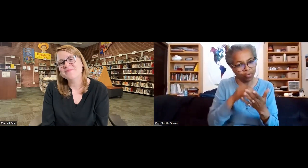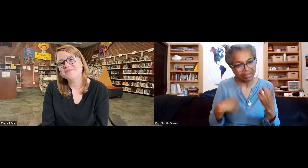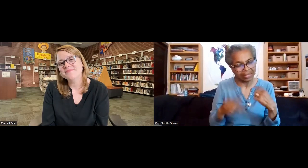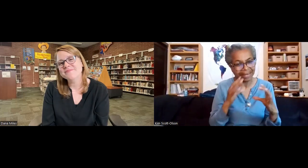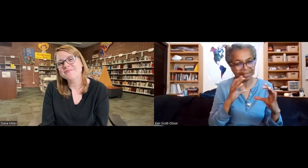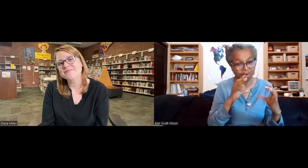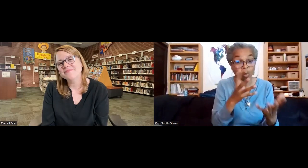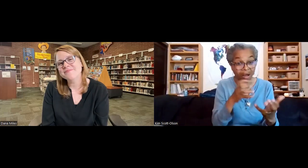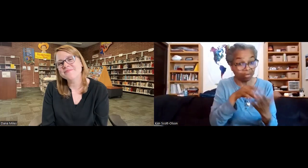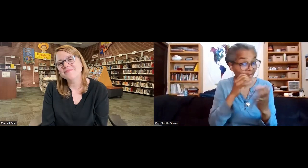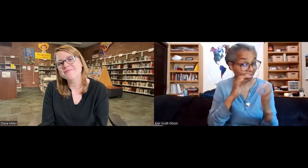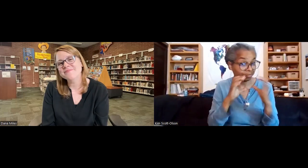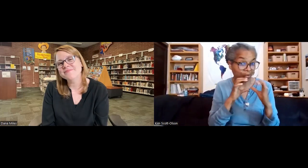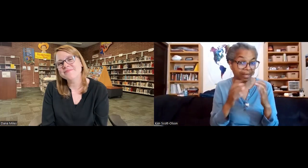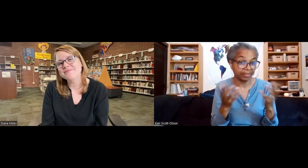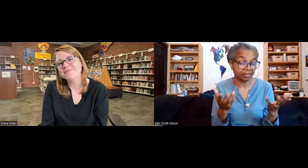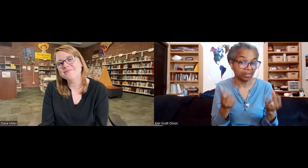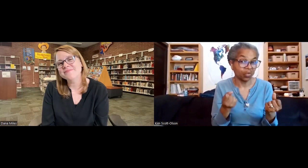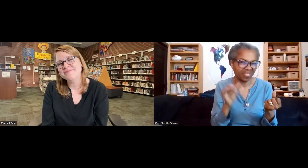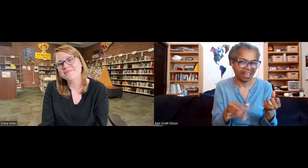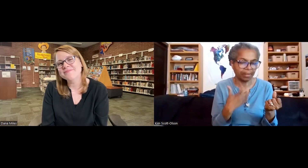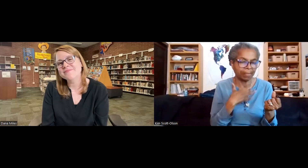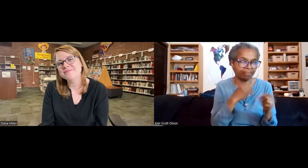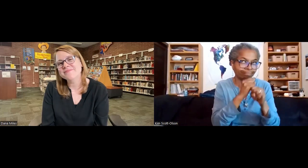who want to learn to sign or communicate.